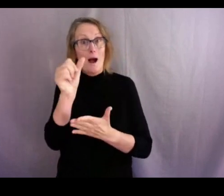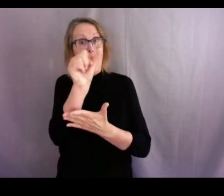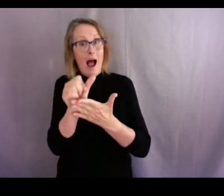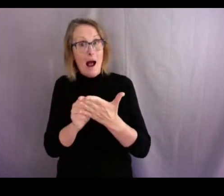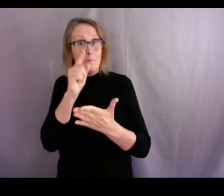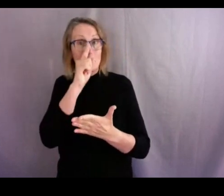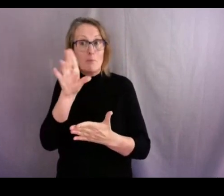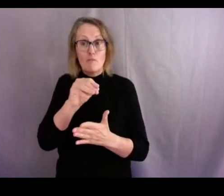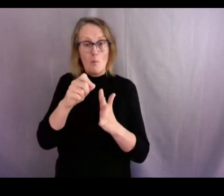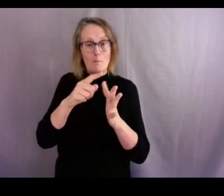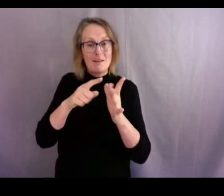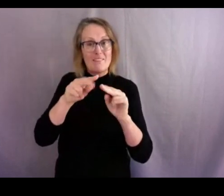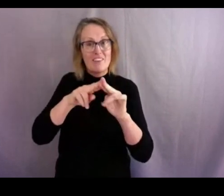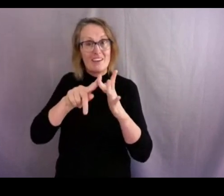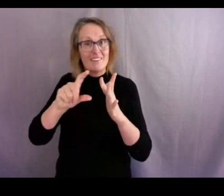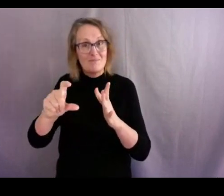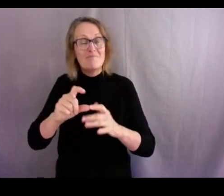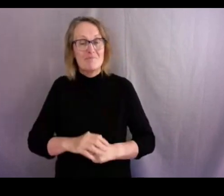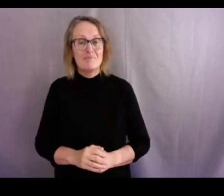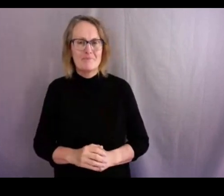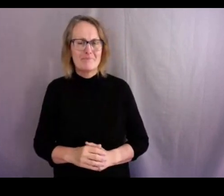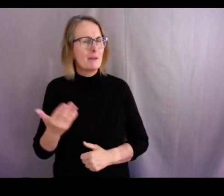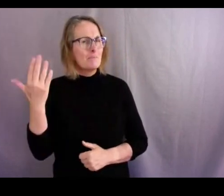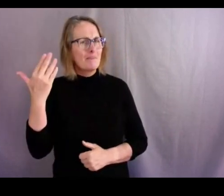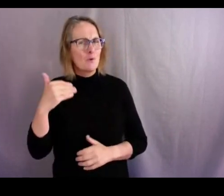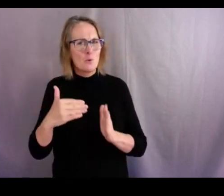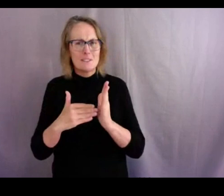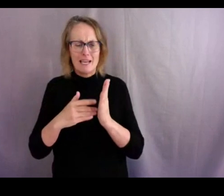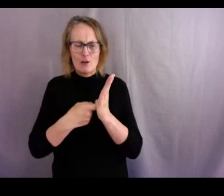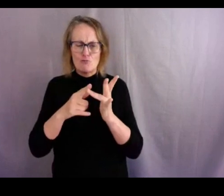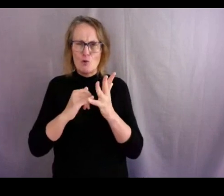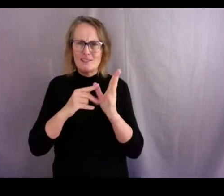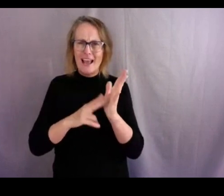Earlier today, Rosanna mentioned actually the importance of remembering people who are passed,